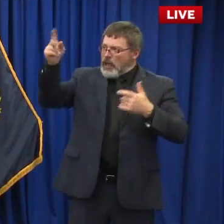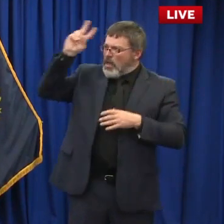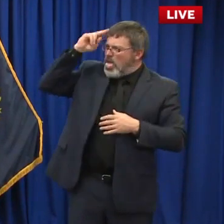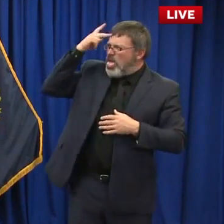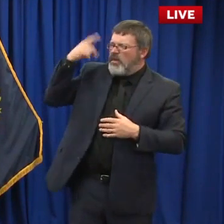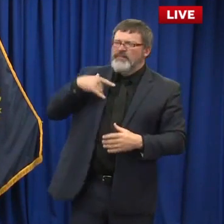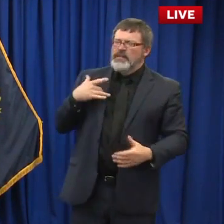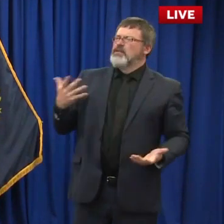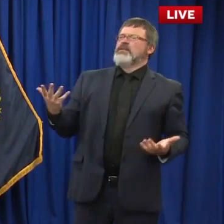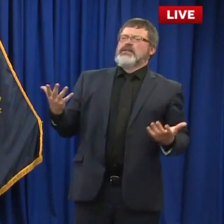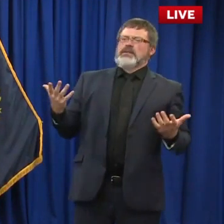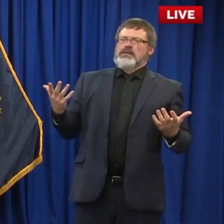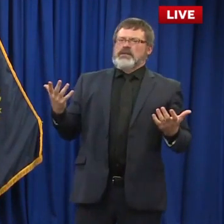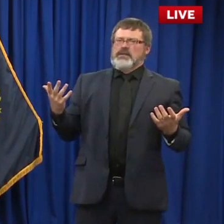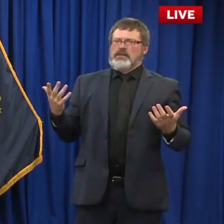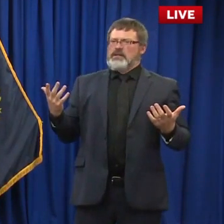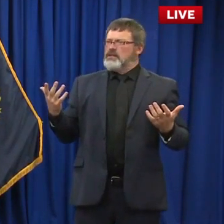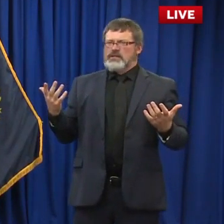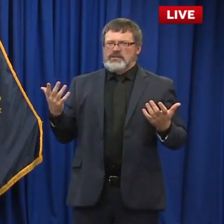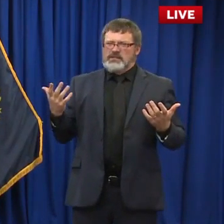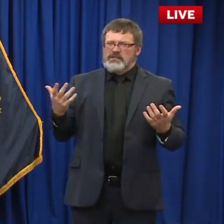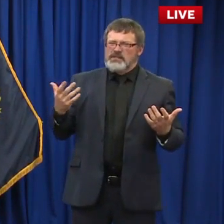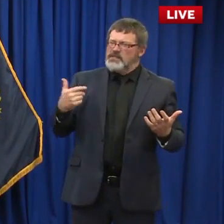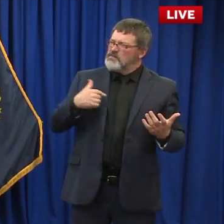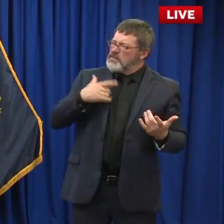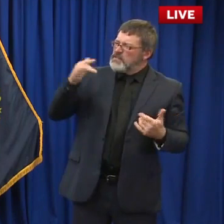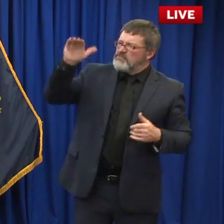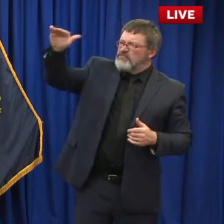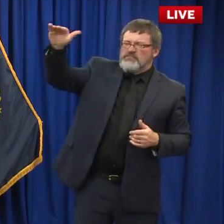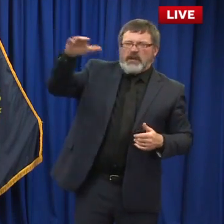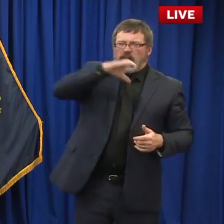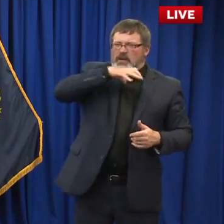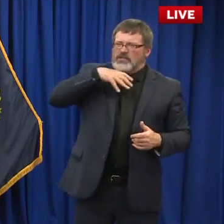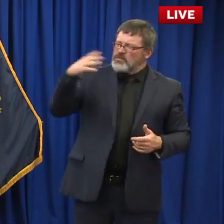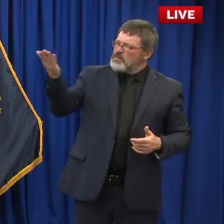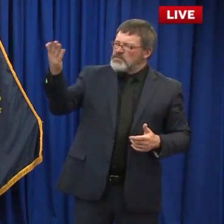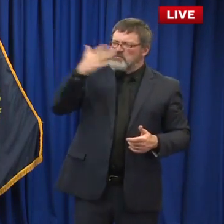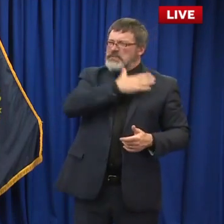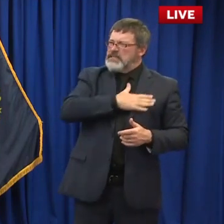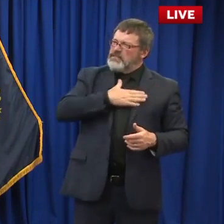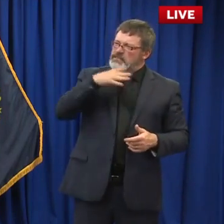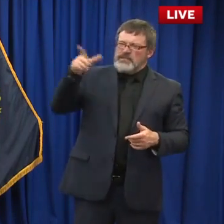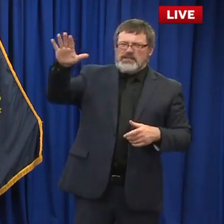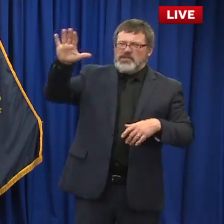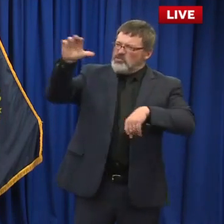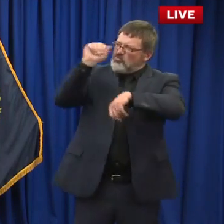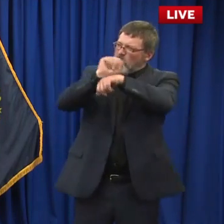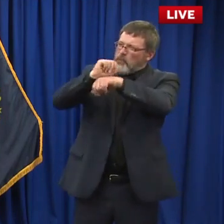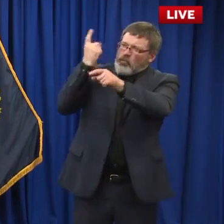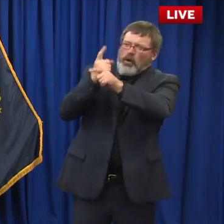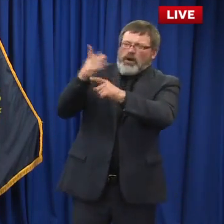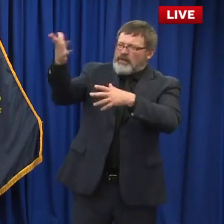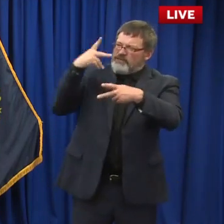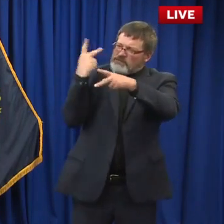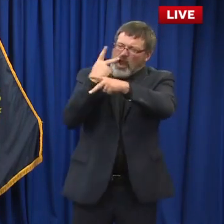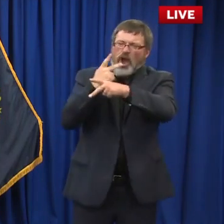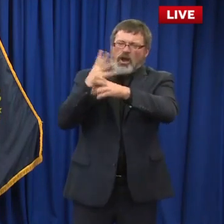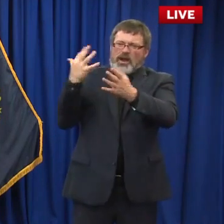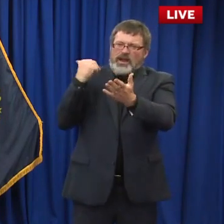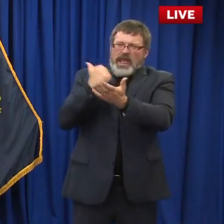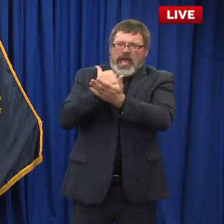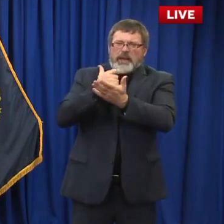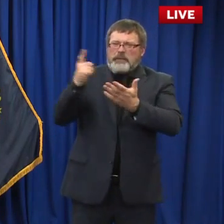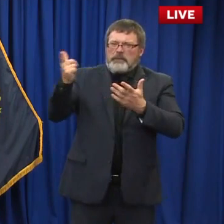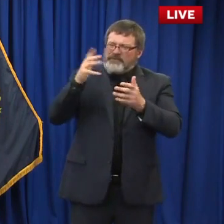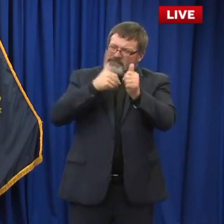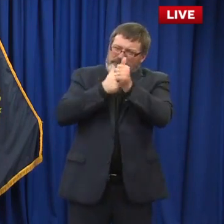SPECIFIED AND WE NEED WASHINGTON TO UNDERSTAND THE PROMISES MADE TO STATE, THOSE COMMITMENTS AND WE WANT THEM TO COME THROUGH WITH SOME LEVEL OF FUNDING.